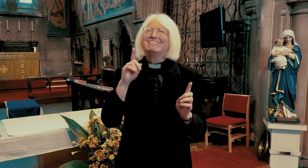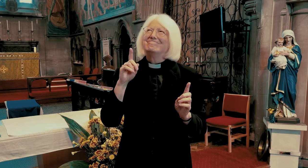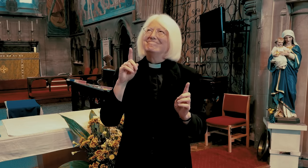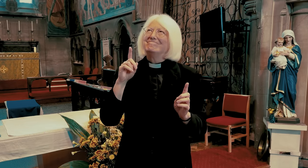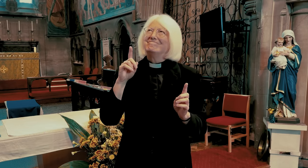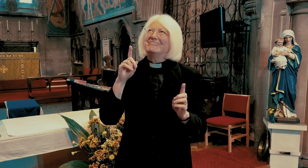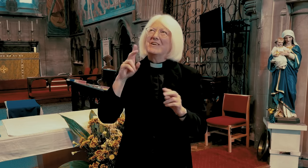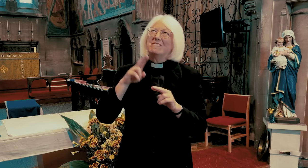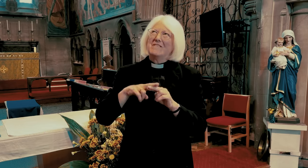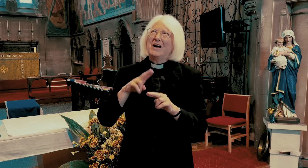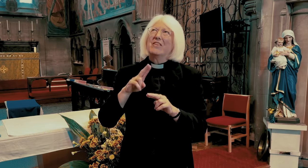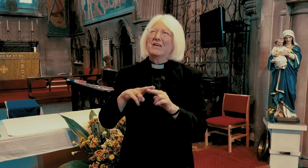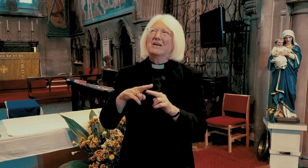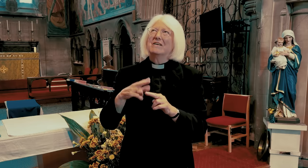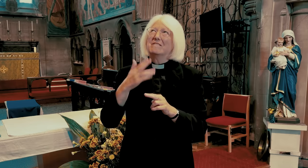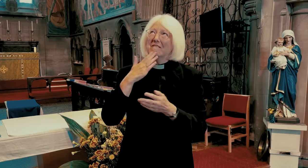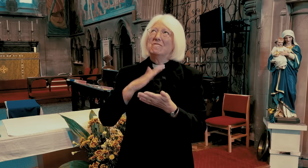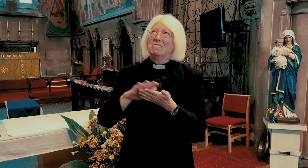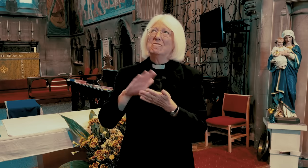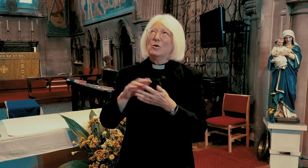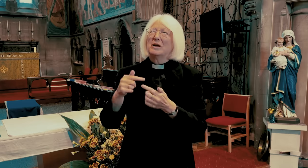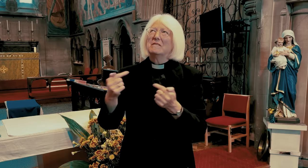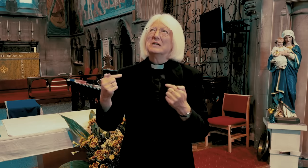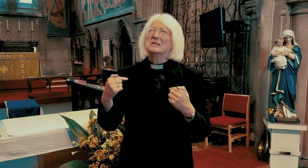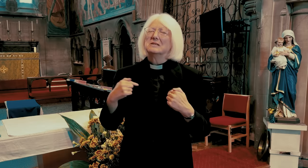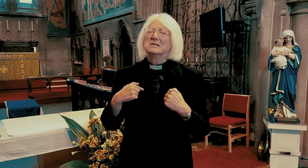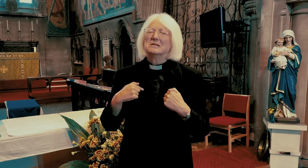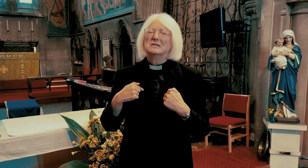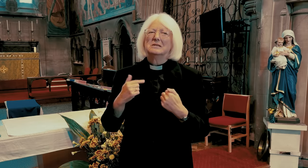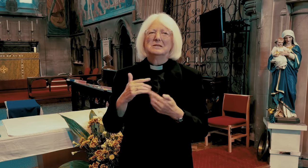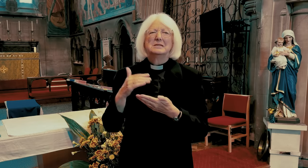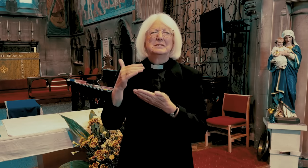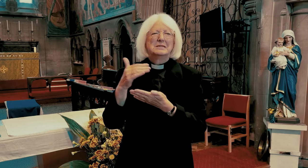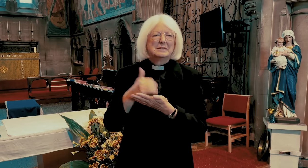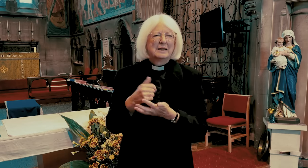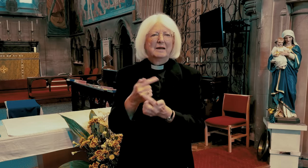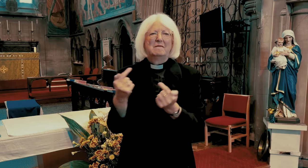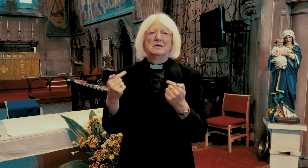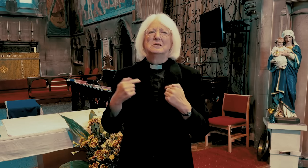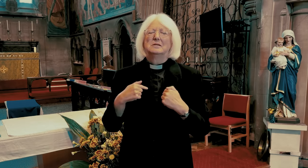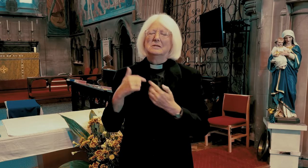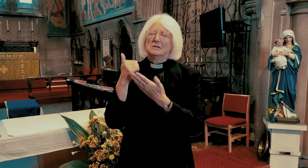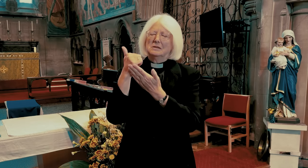Father, forgive us: Save us and help us.